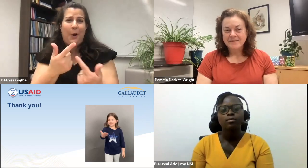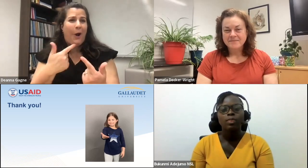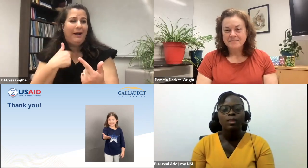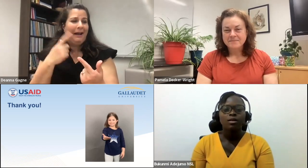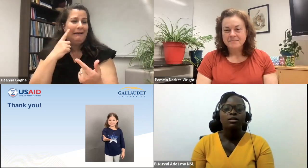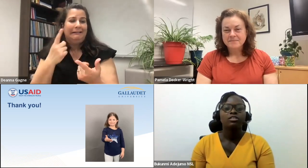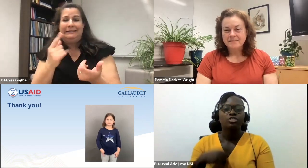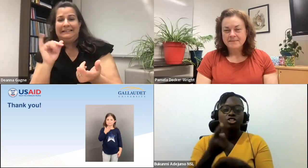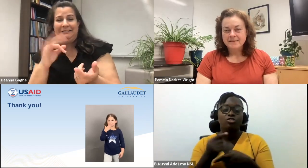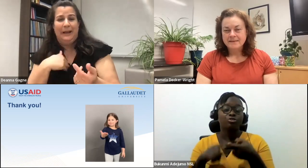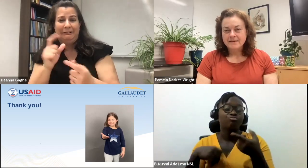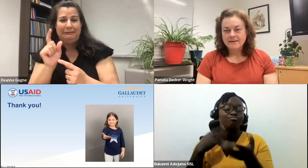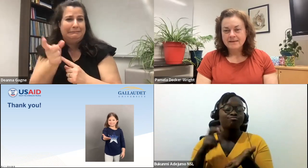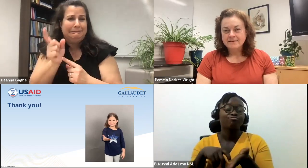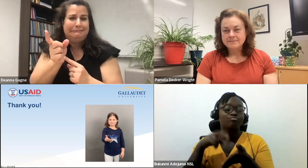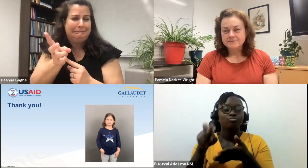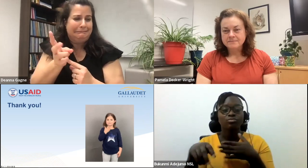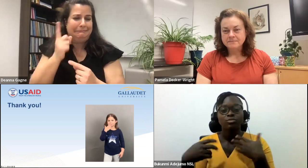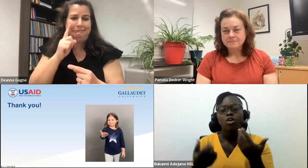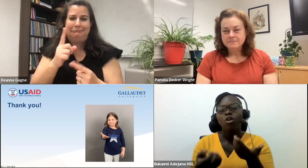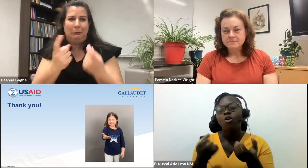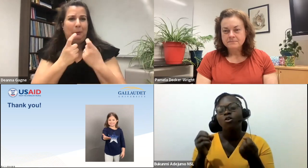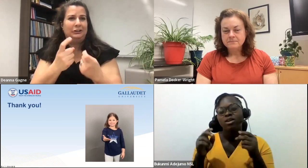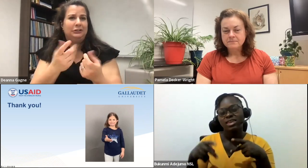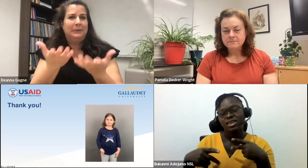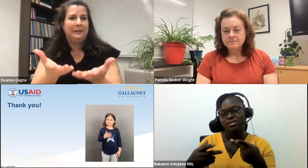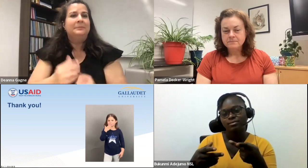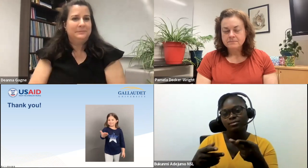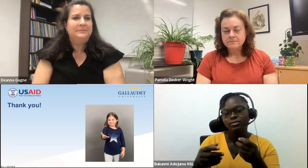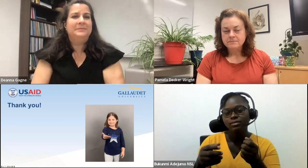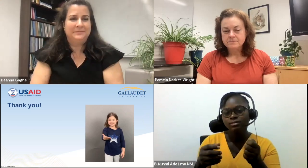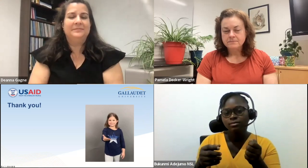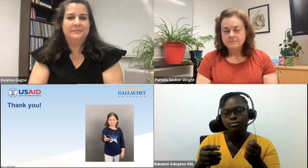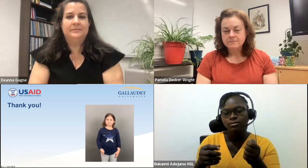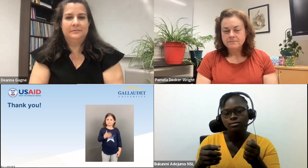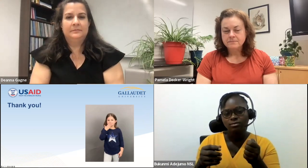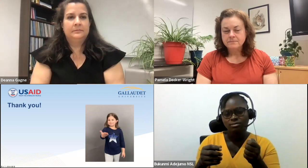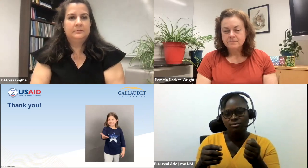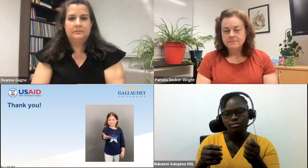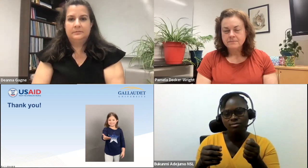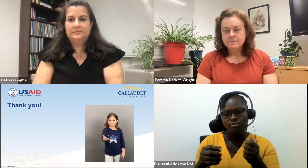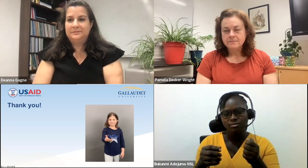And at this point we just want to thank everyone. I don't know. There might be a minute, maybe 2 left for a question.